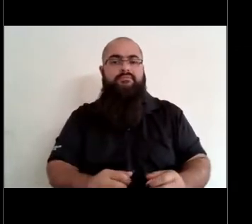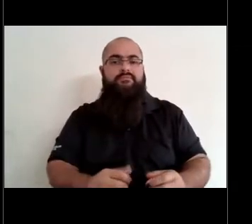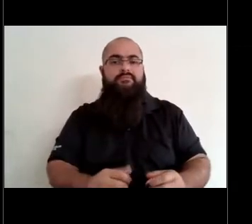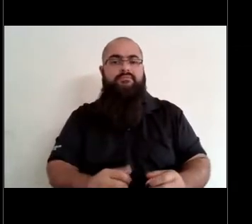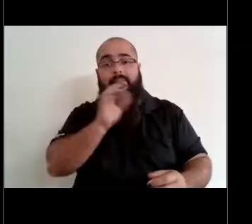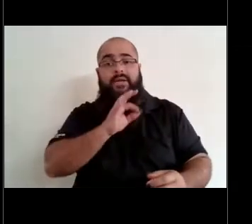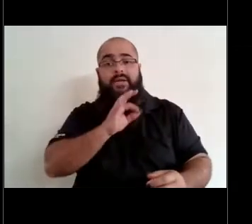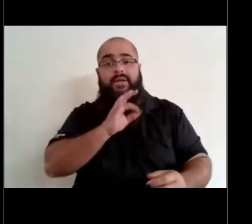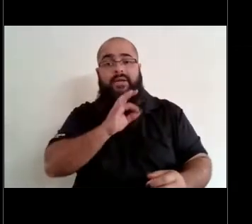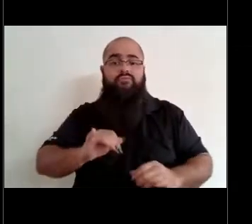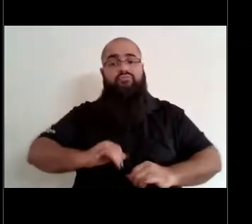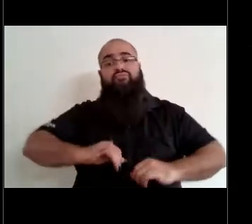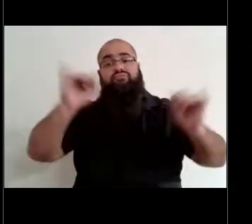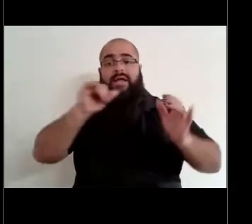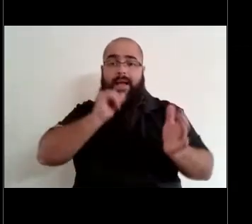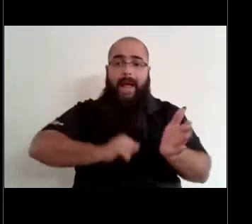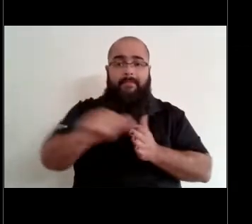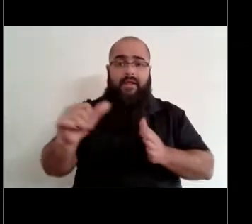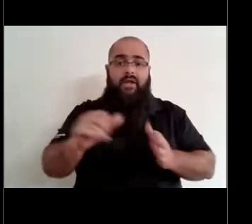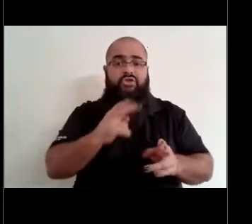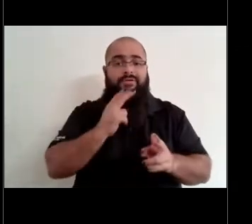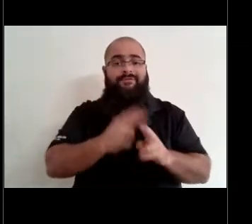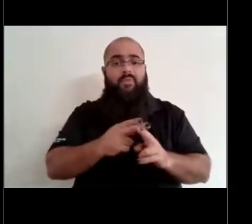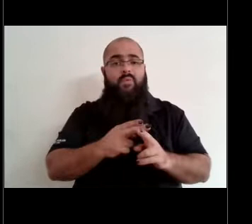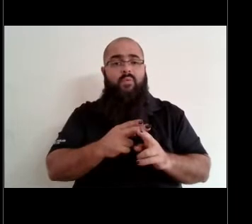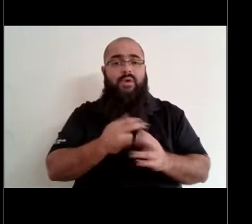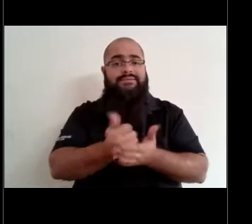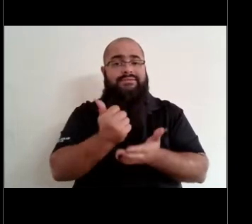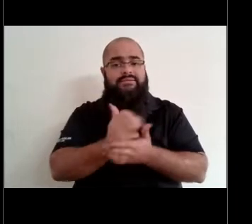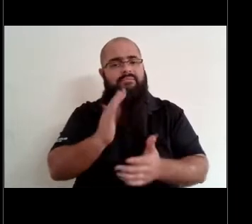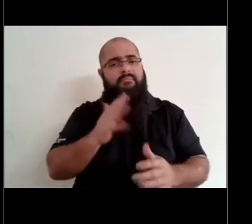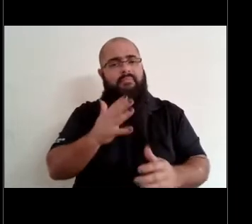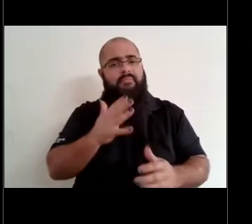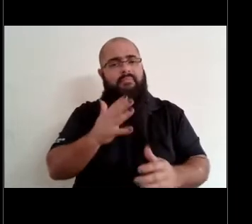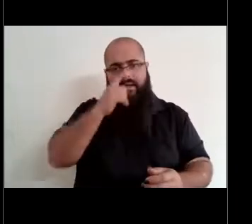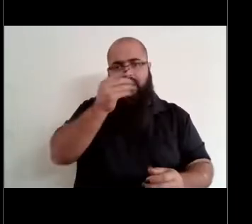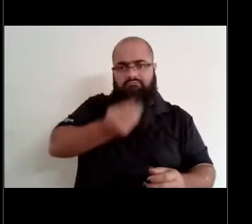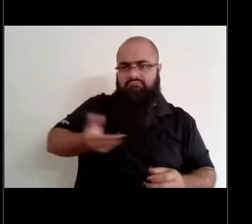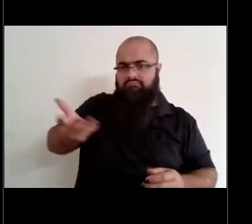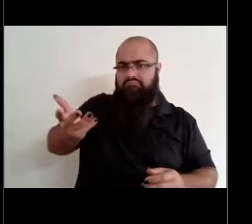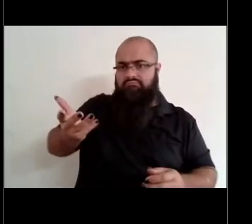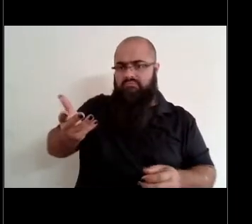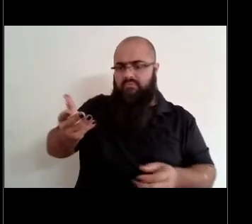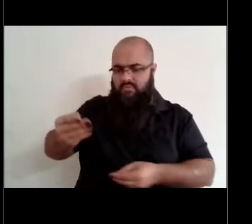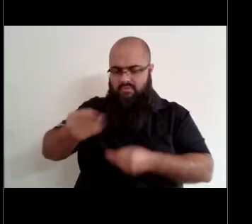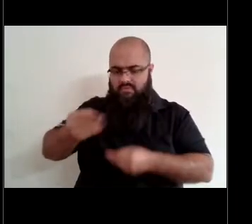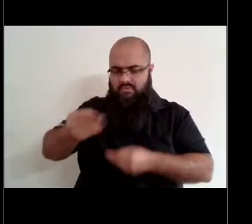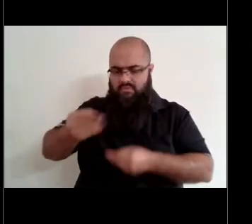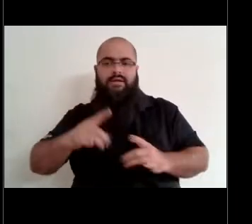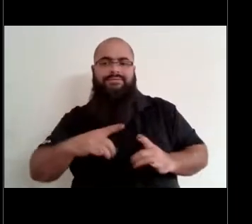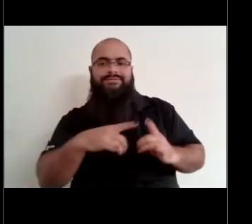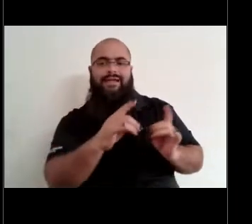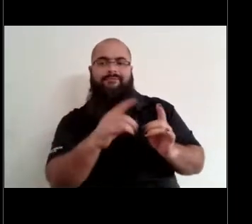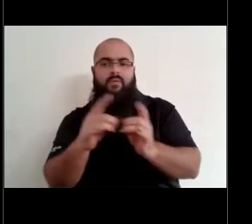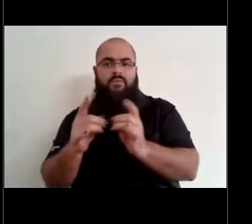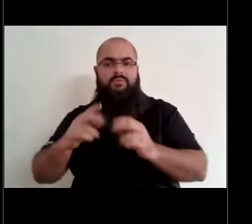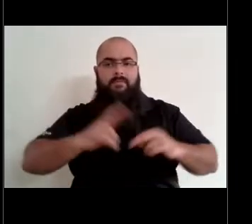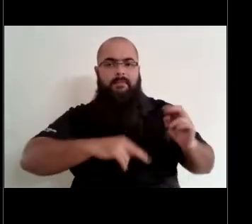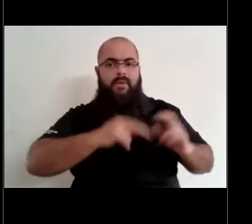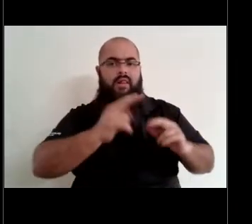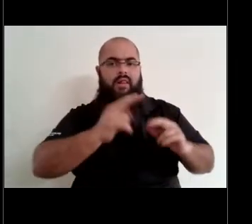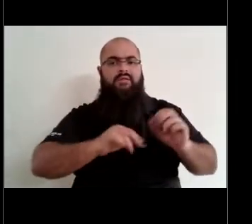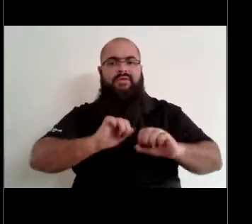to the Court, we have already sent a return of letter child to the other party and all